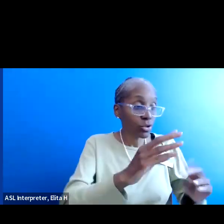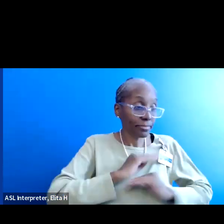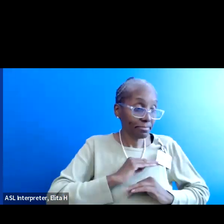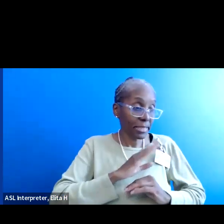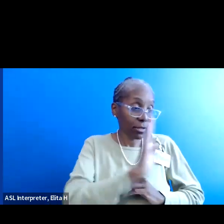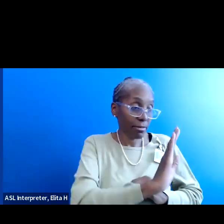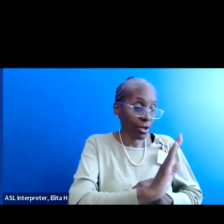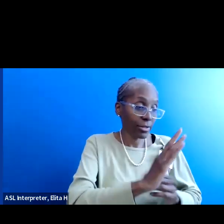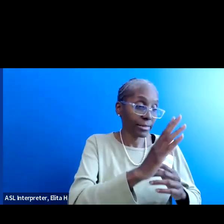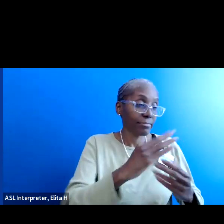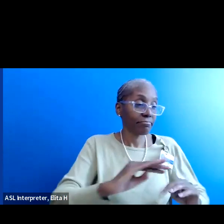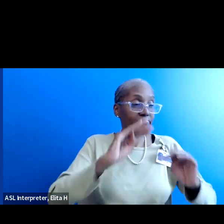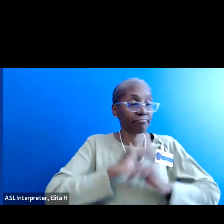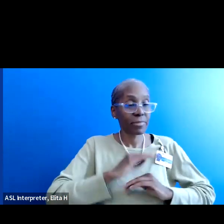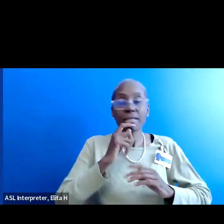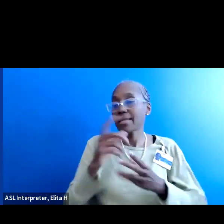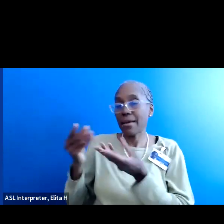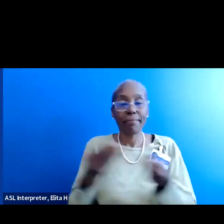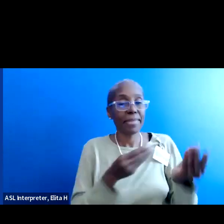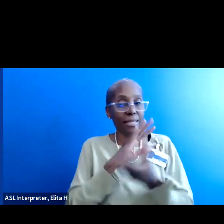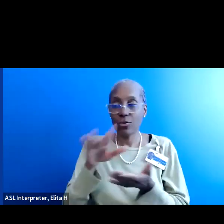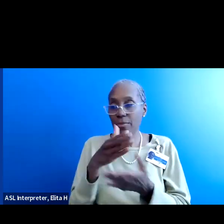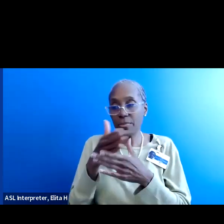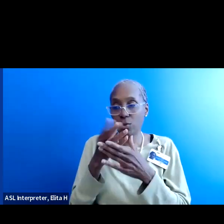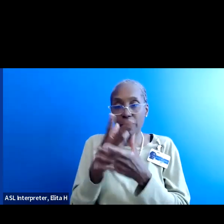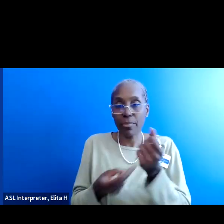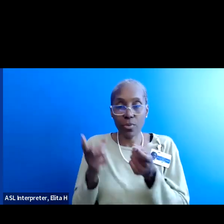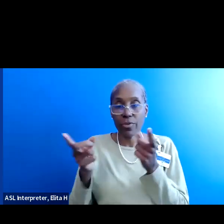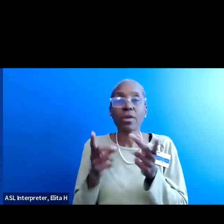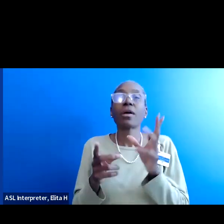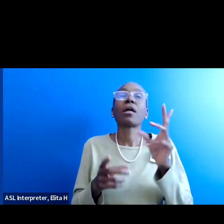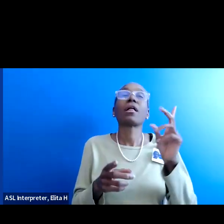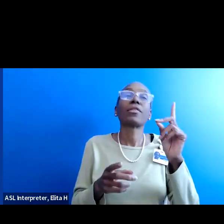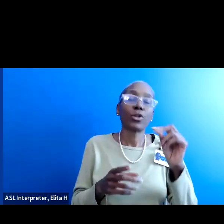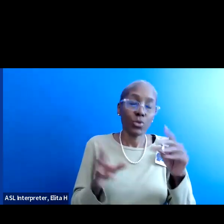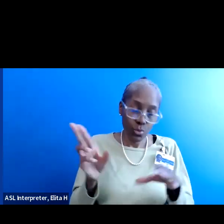They're not mediators specifically. However, they may use mediation as a tactic.